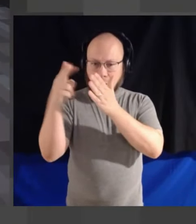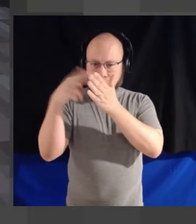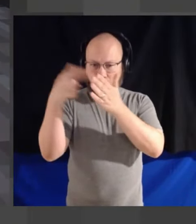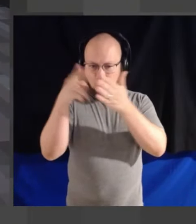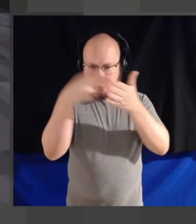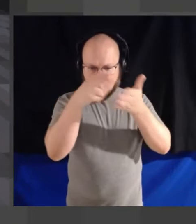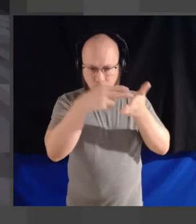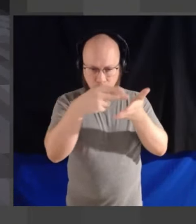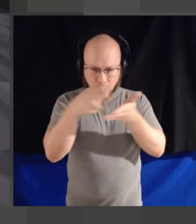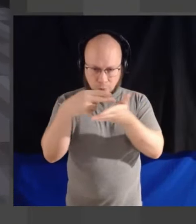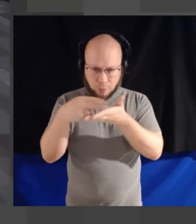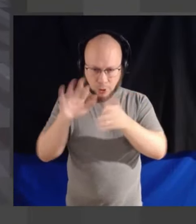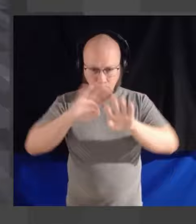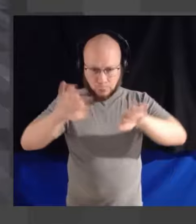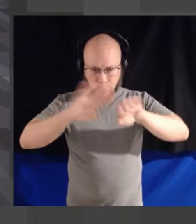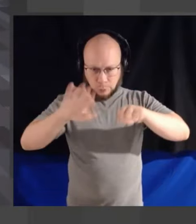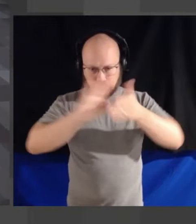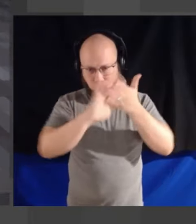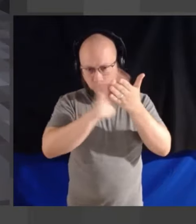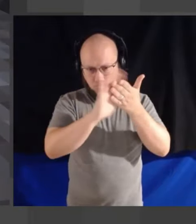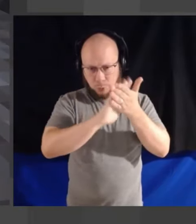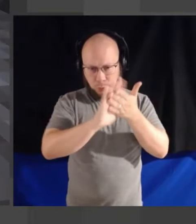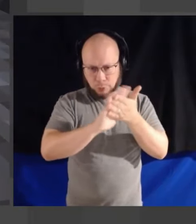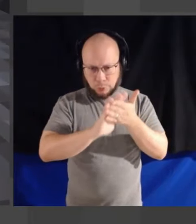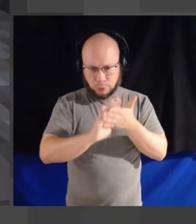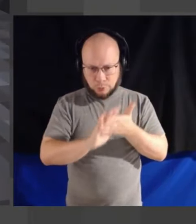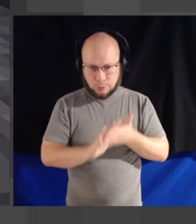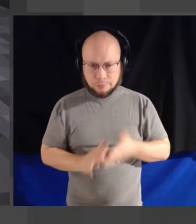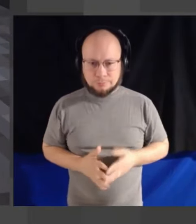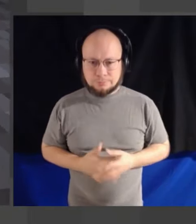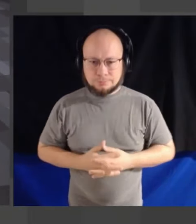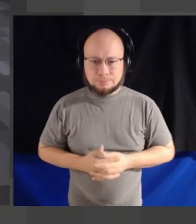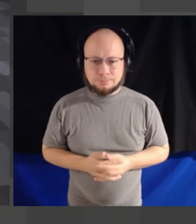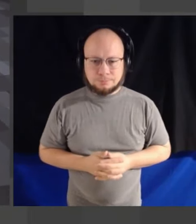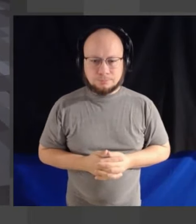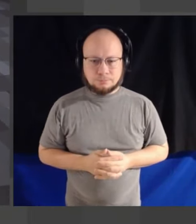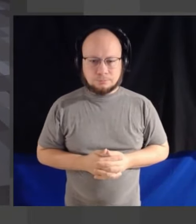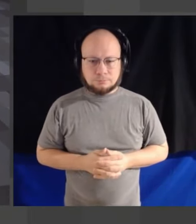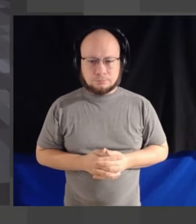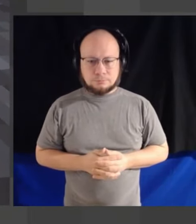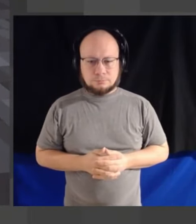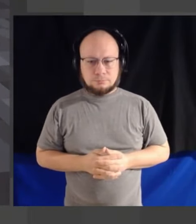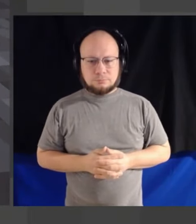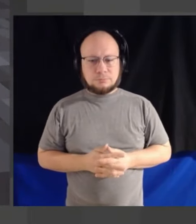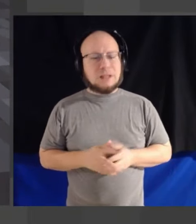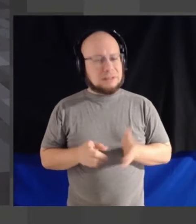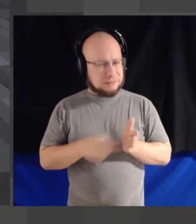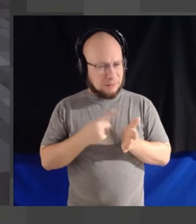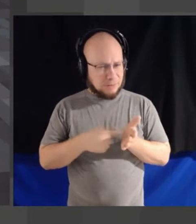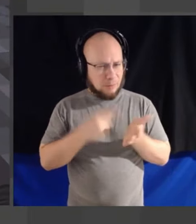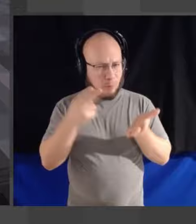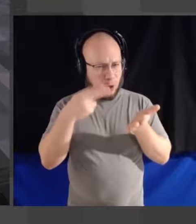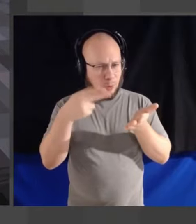SORT OF USE THE BRUSH TO CLEAR AWAY SOME OF THE RUBBLE THAT MAY